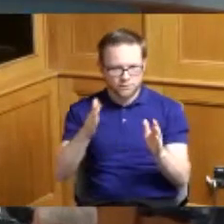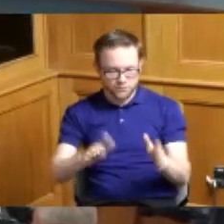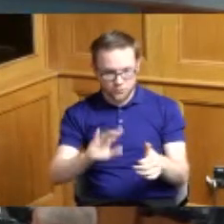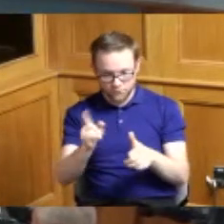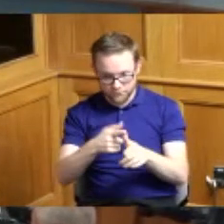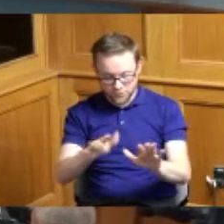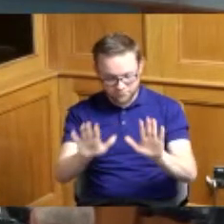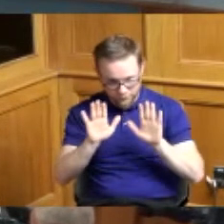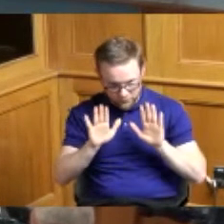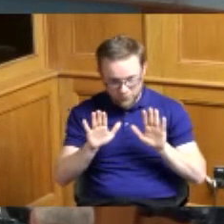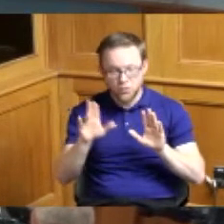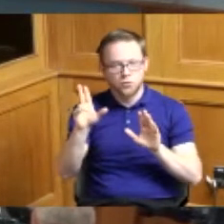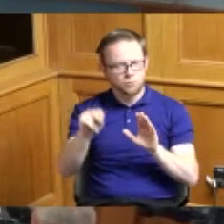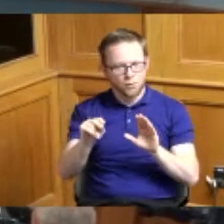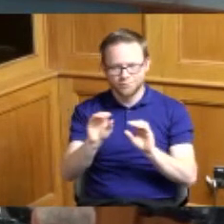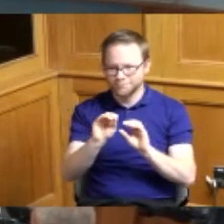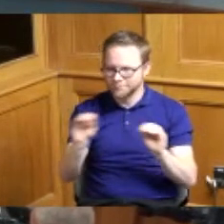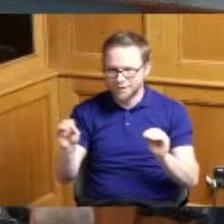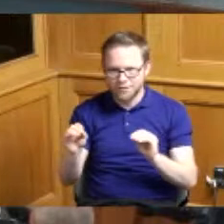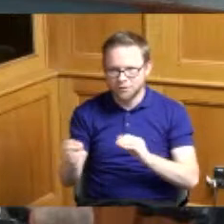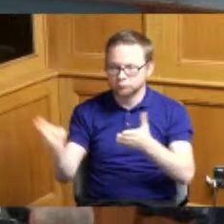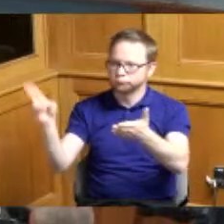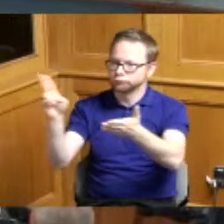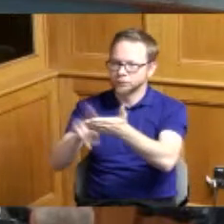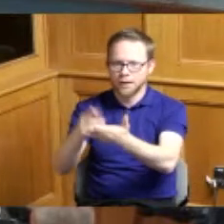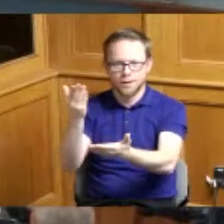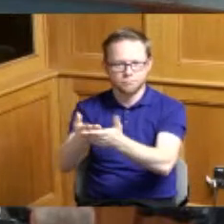I don't have anything from the Bengals I don't have anything in writing from the Bengal saying